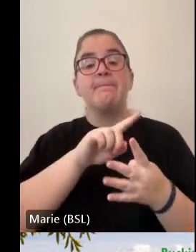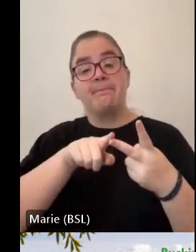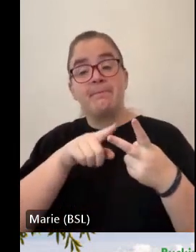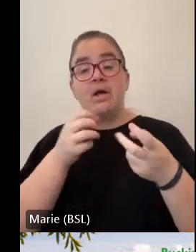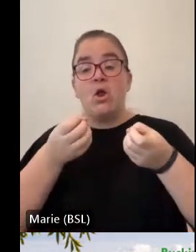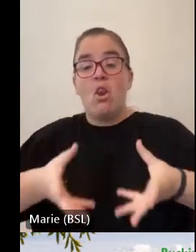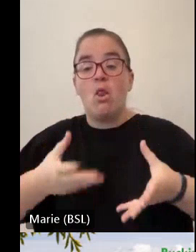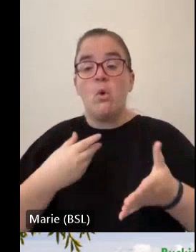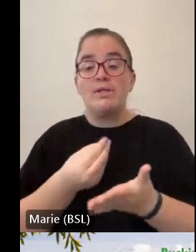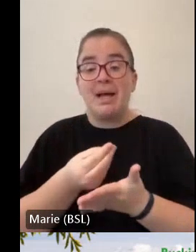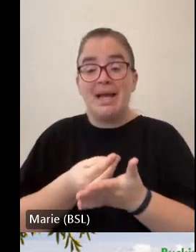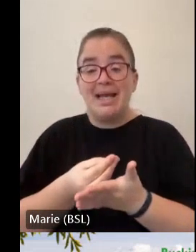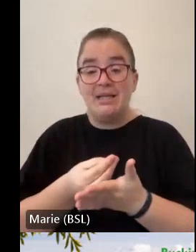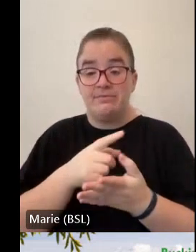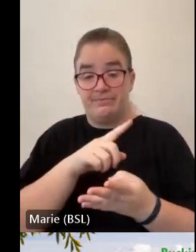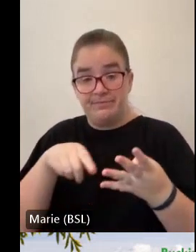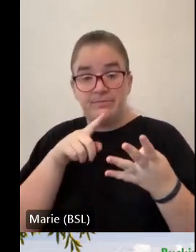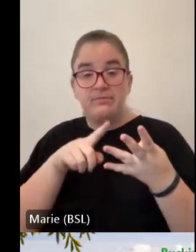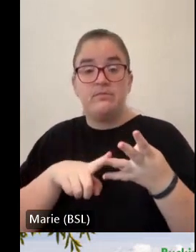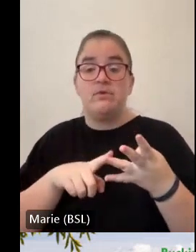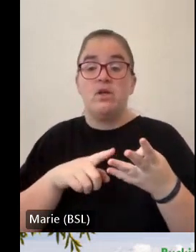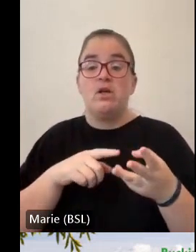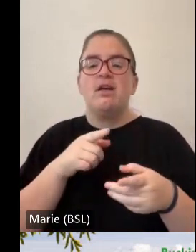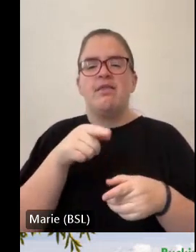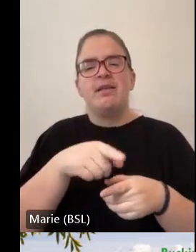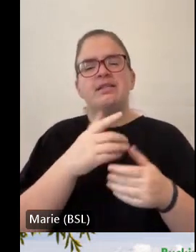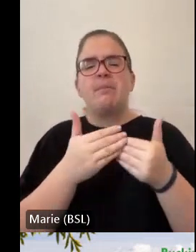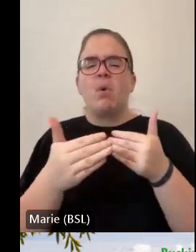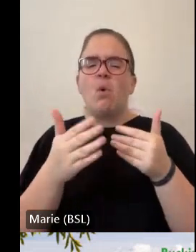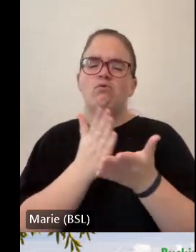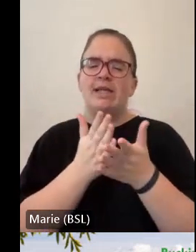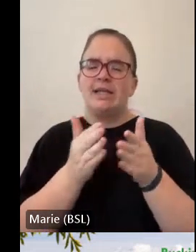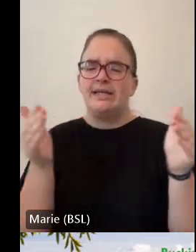Your personal details are then added, so this is more perhaps